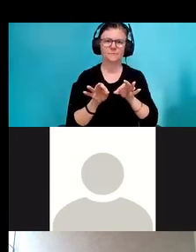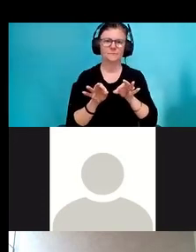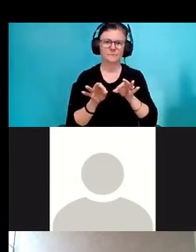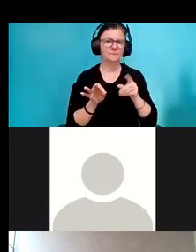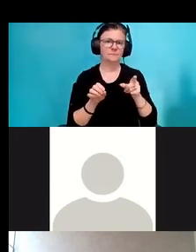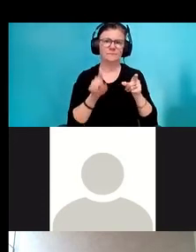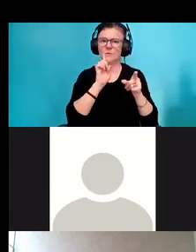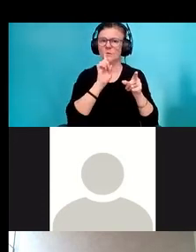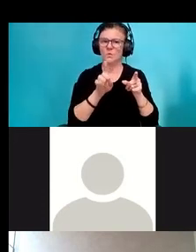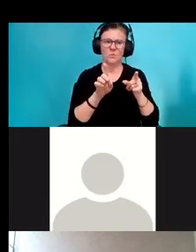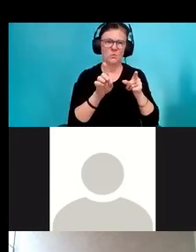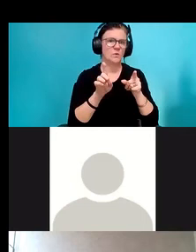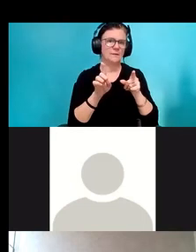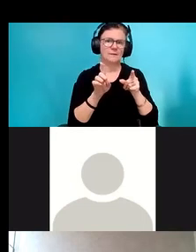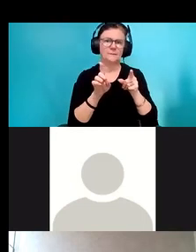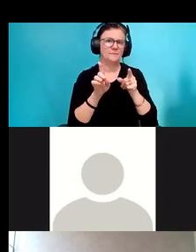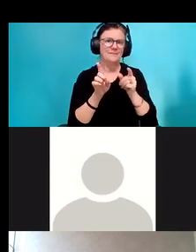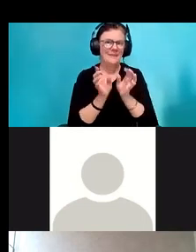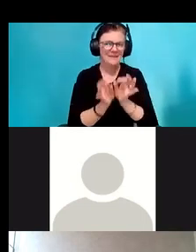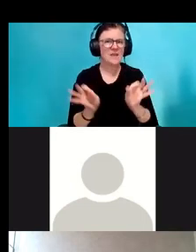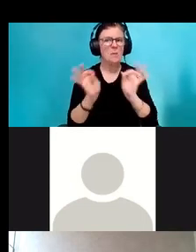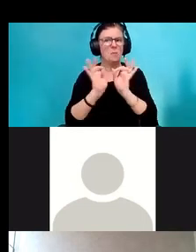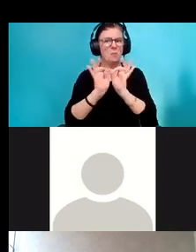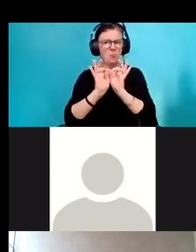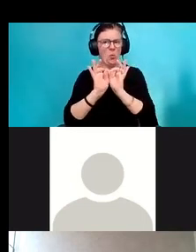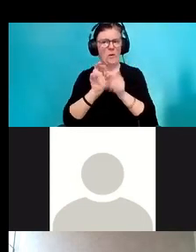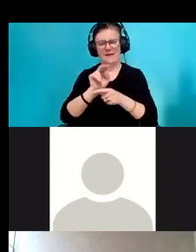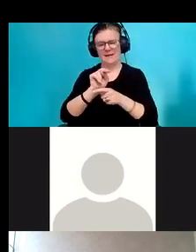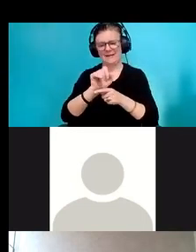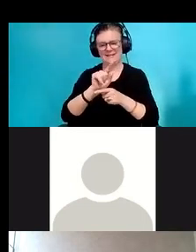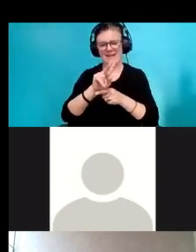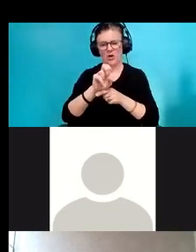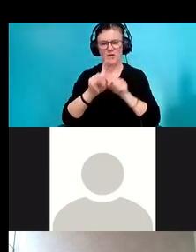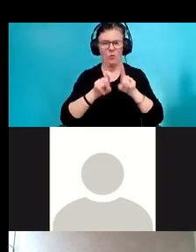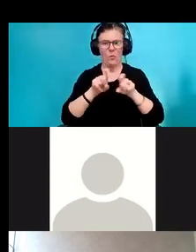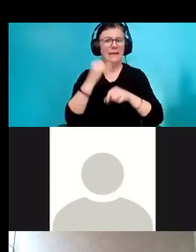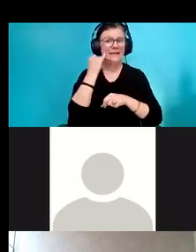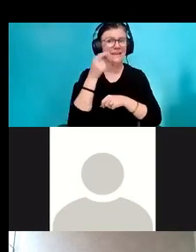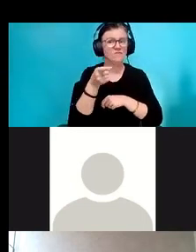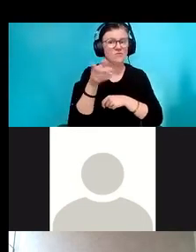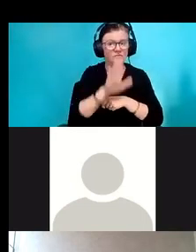questions on the form, for anyone who has not filled out their progress reporting form before